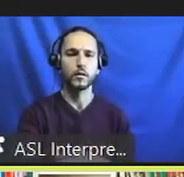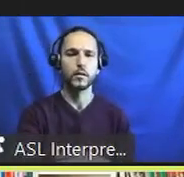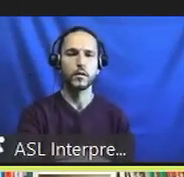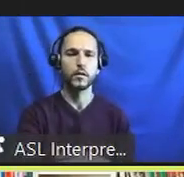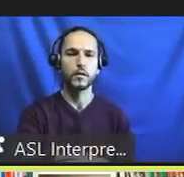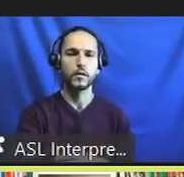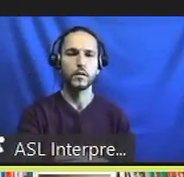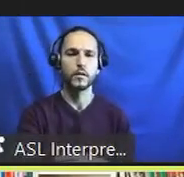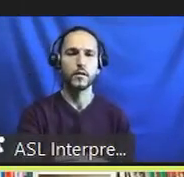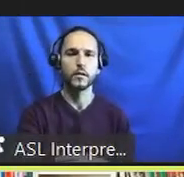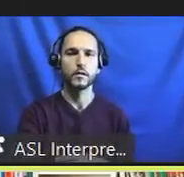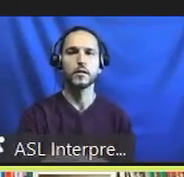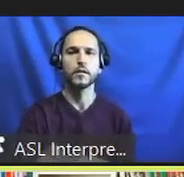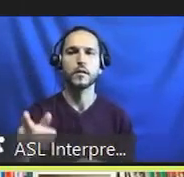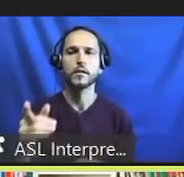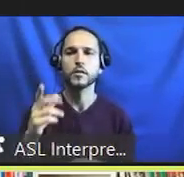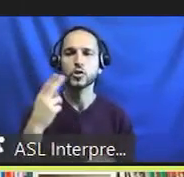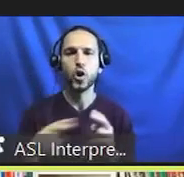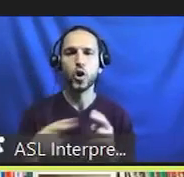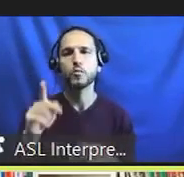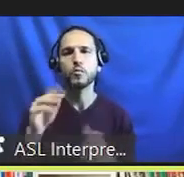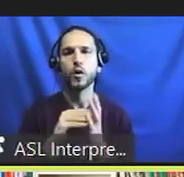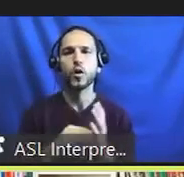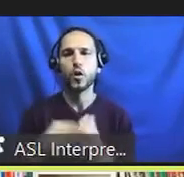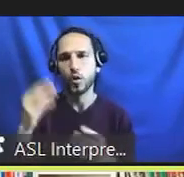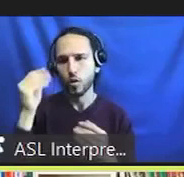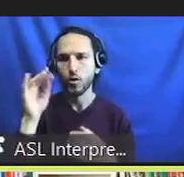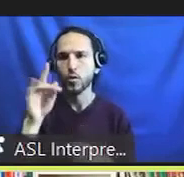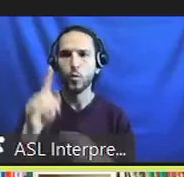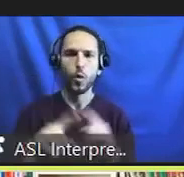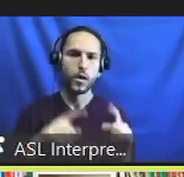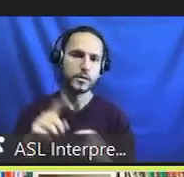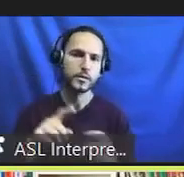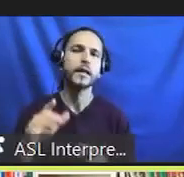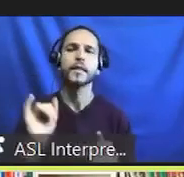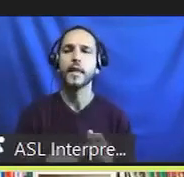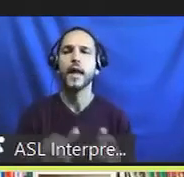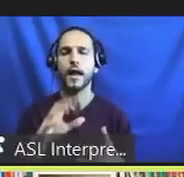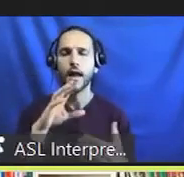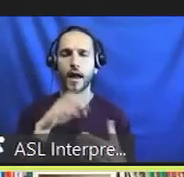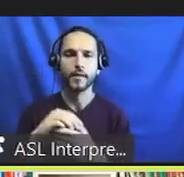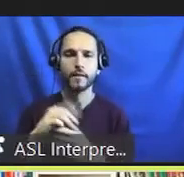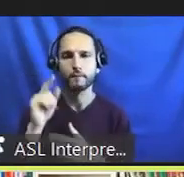But your thoughts and your comments will help us improve our content for future audiences